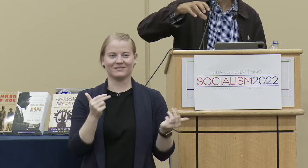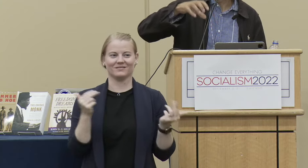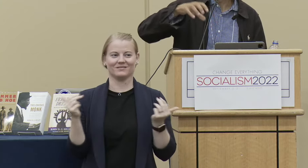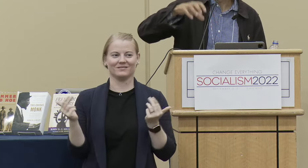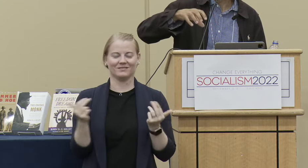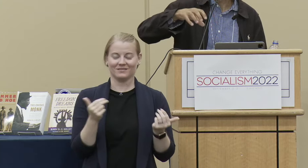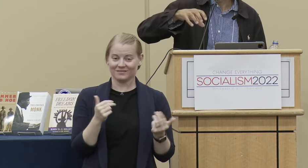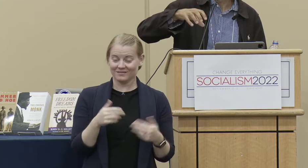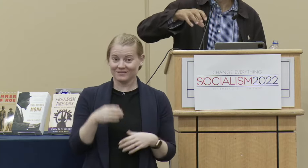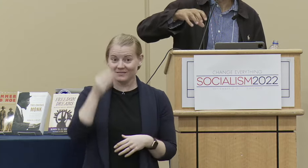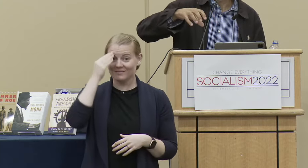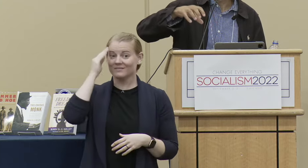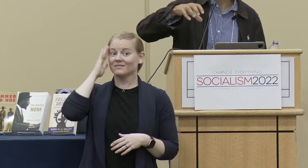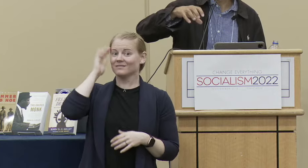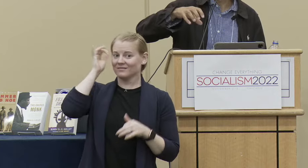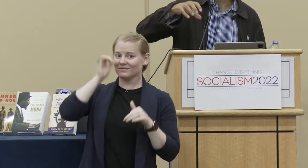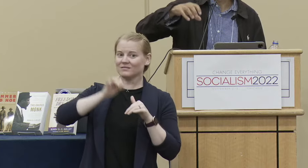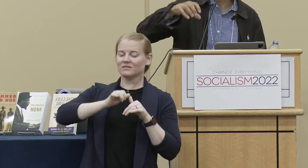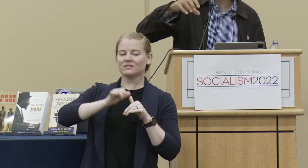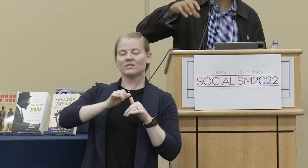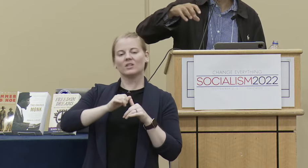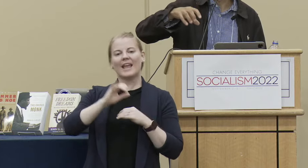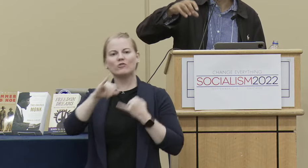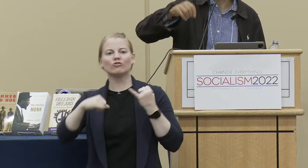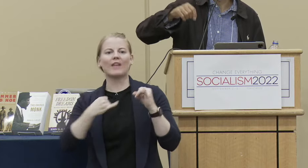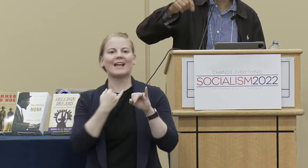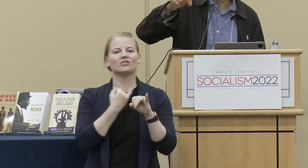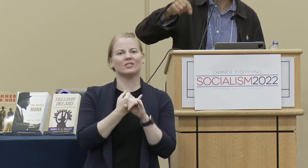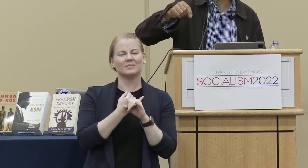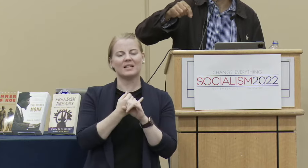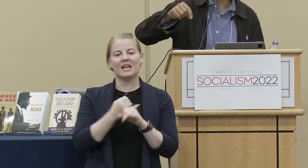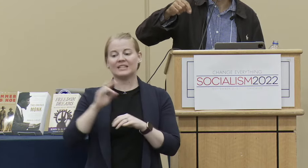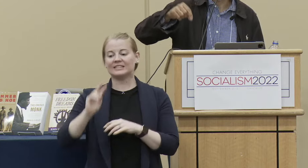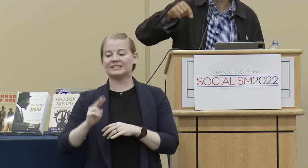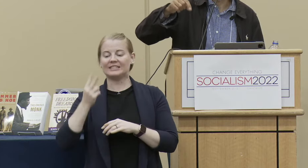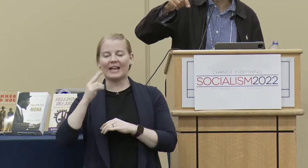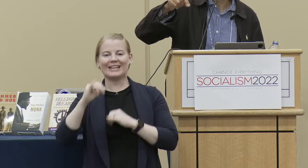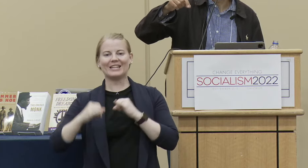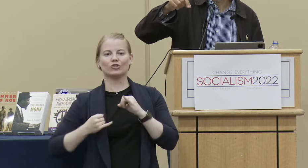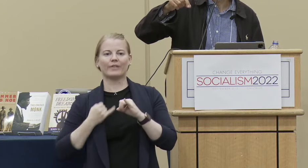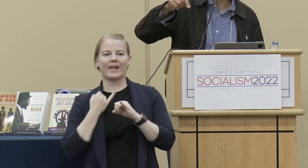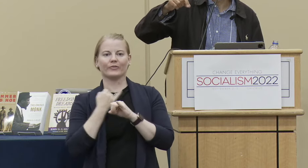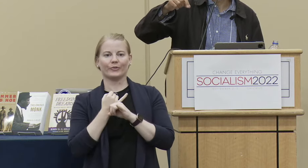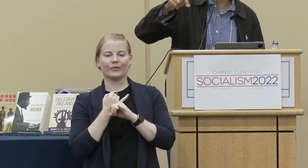and North America . Right? Keep in mind that you're talking